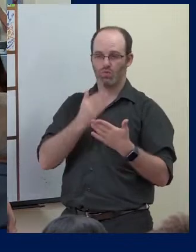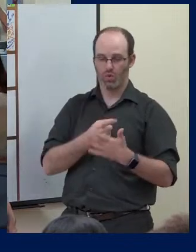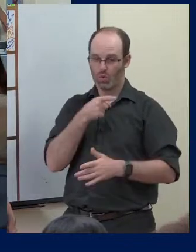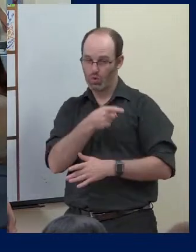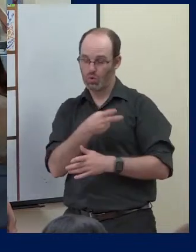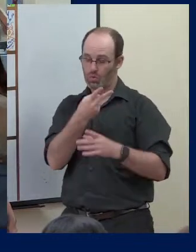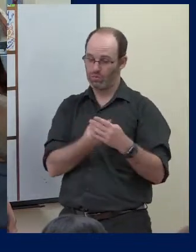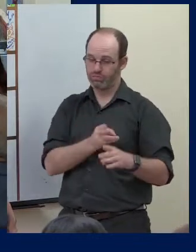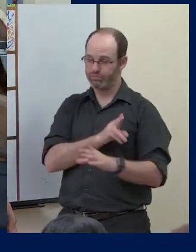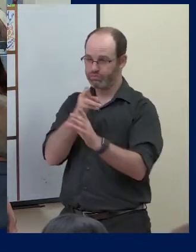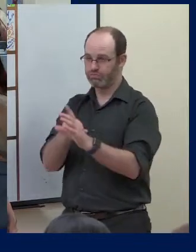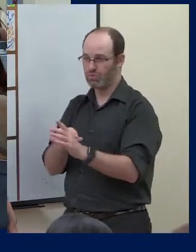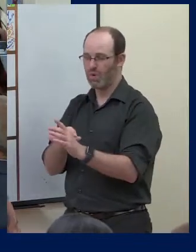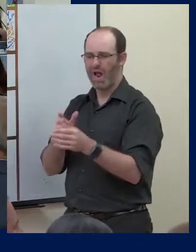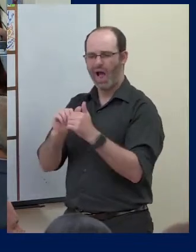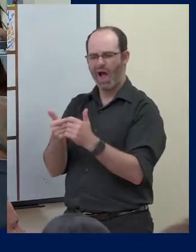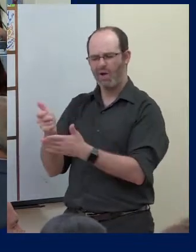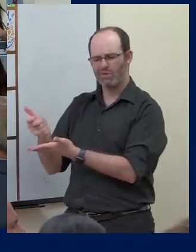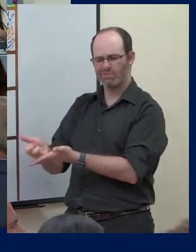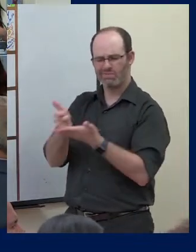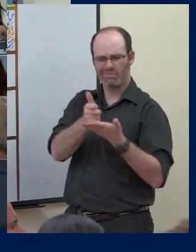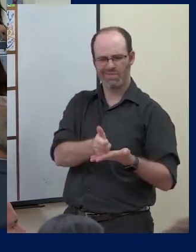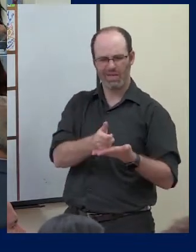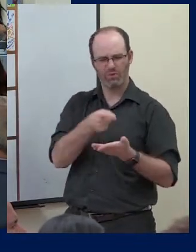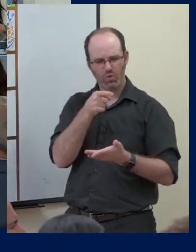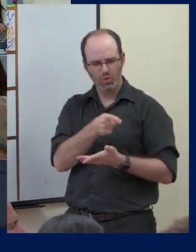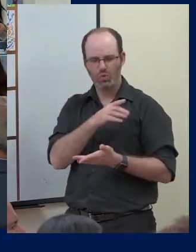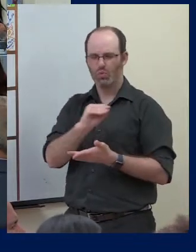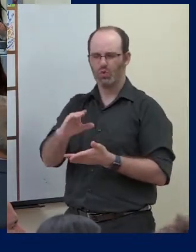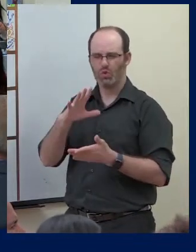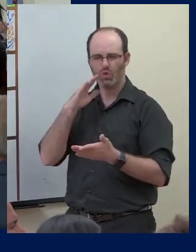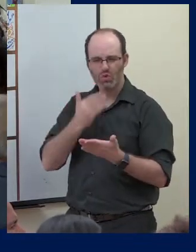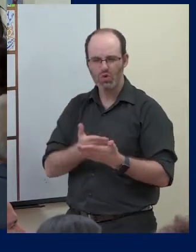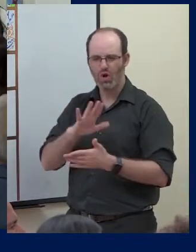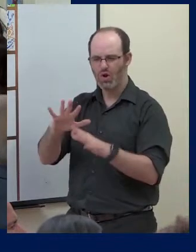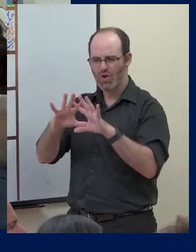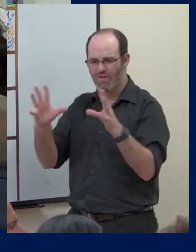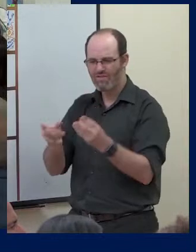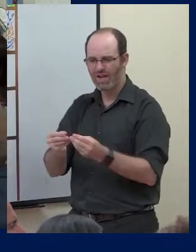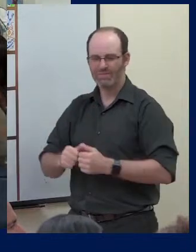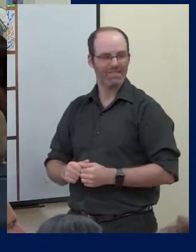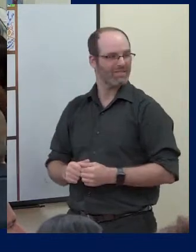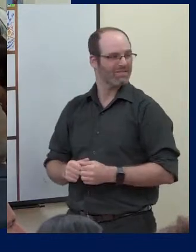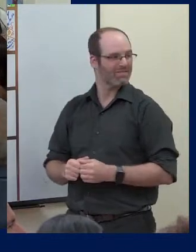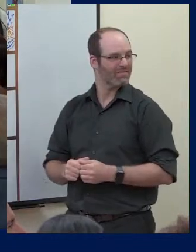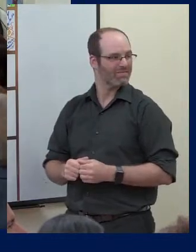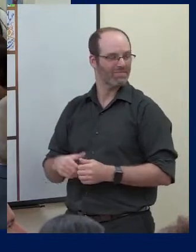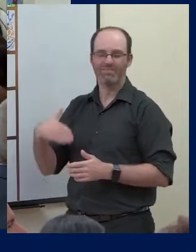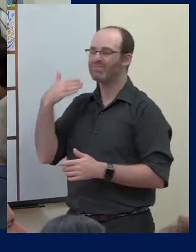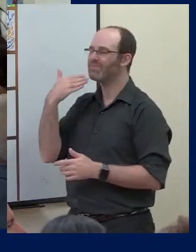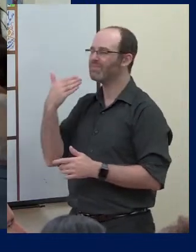How the program really helped you, your daughter and her family. Thank you.